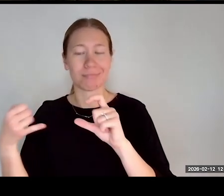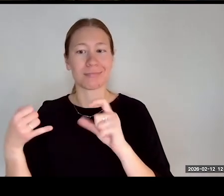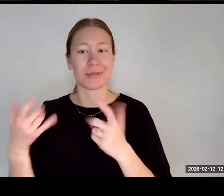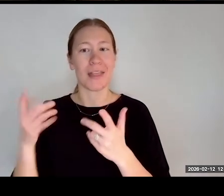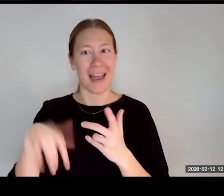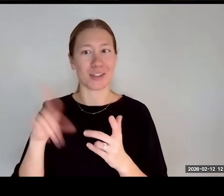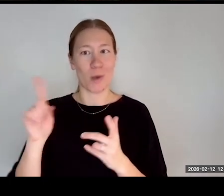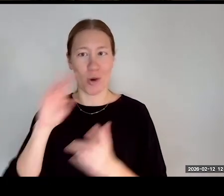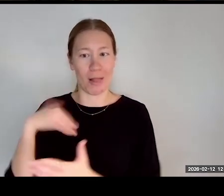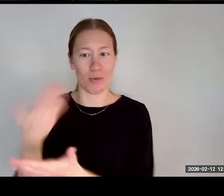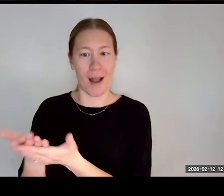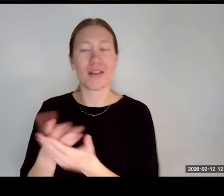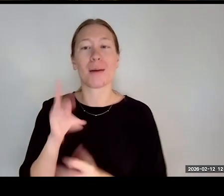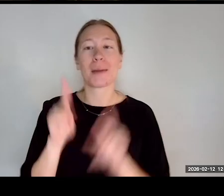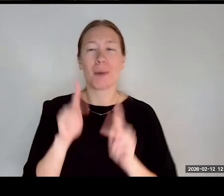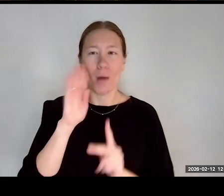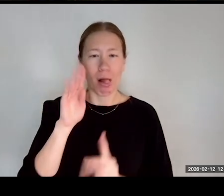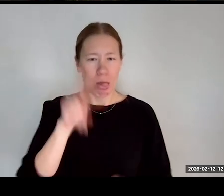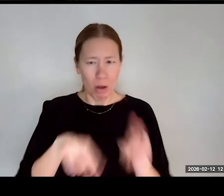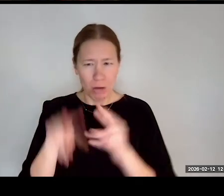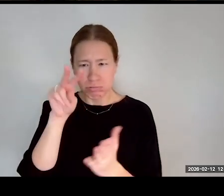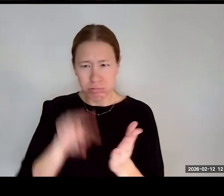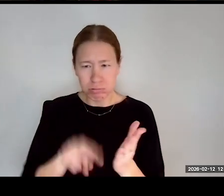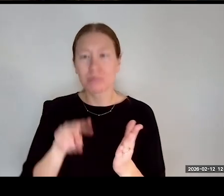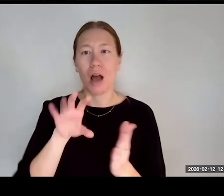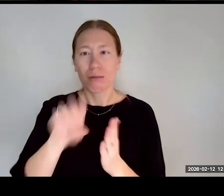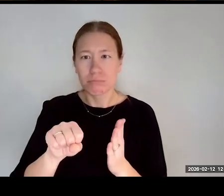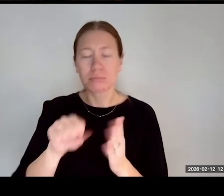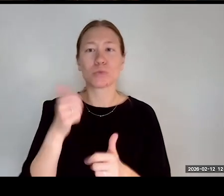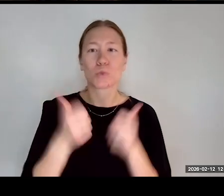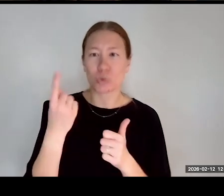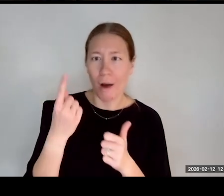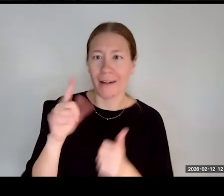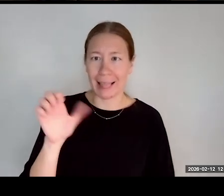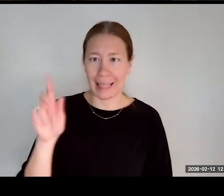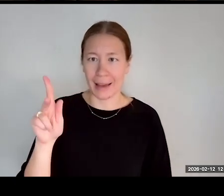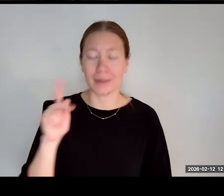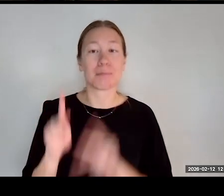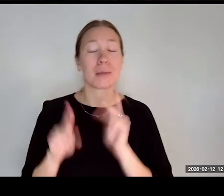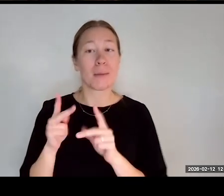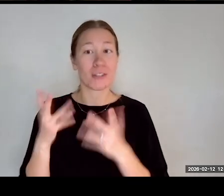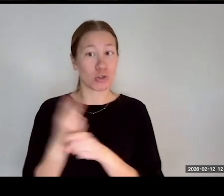to identify what is a hyperlink. And people who use assistive technology will have it